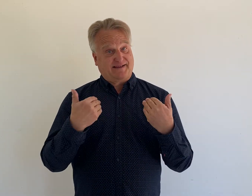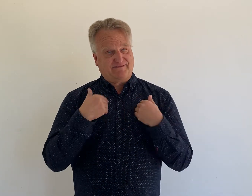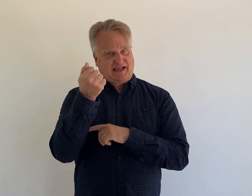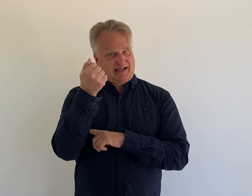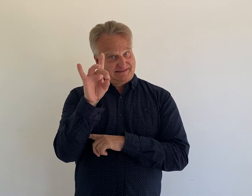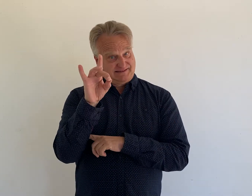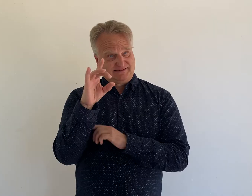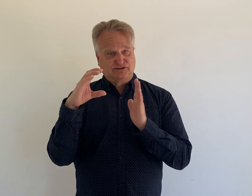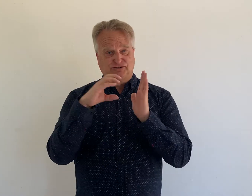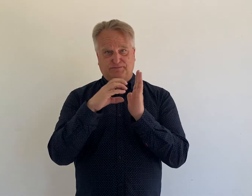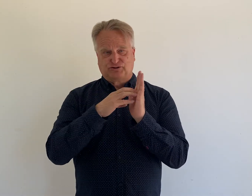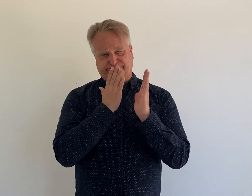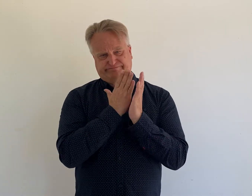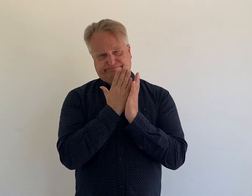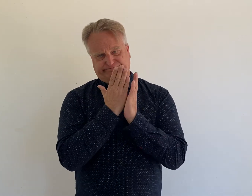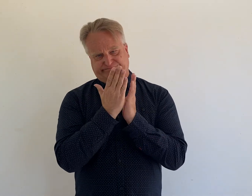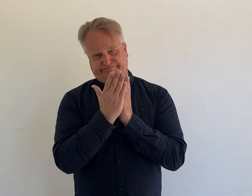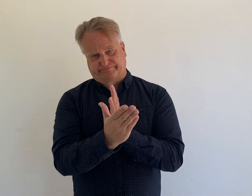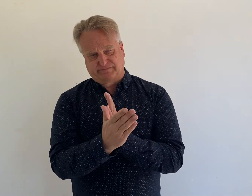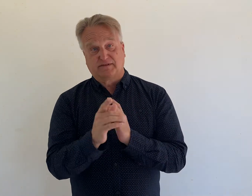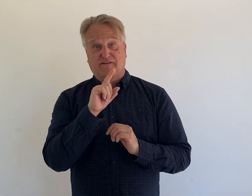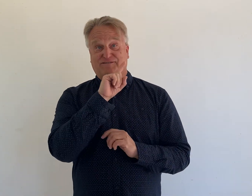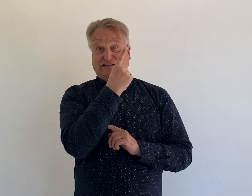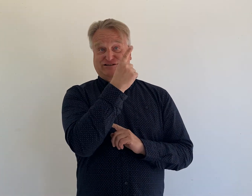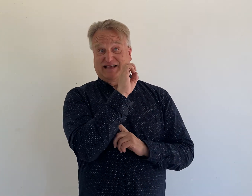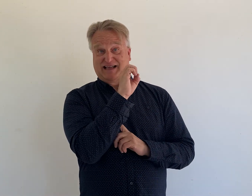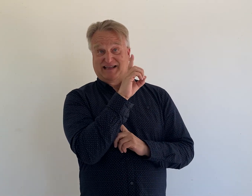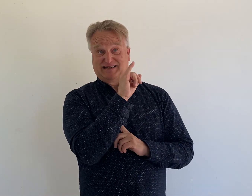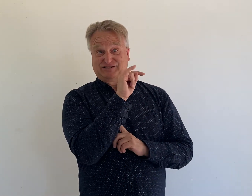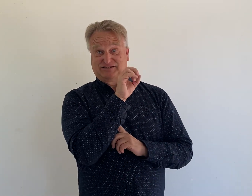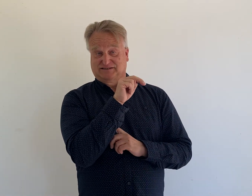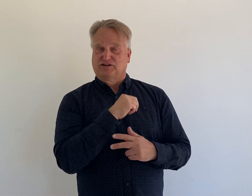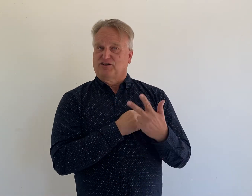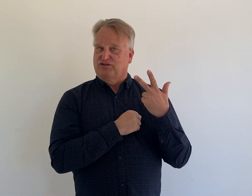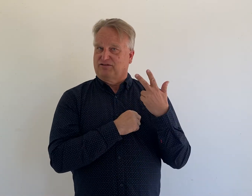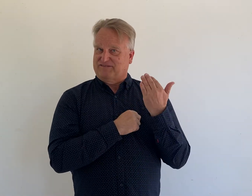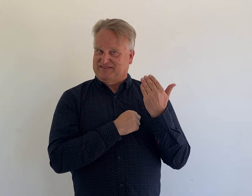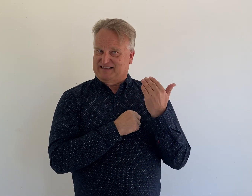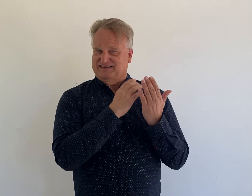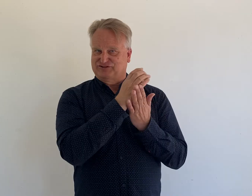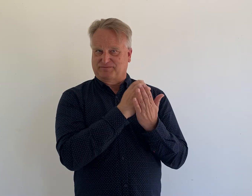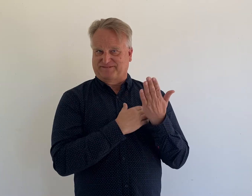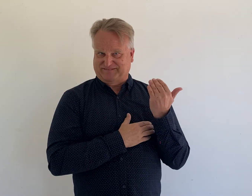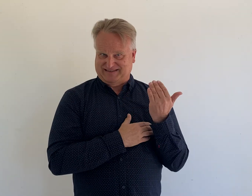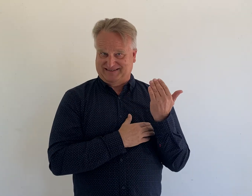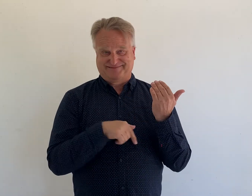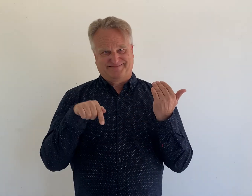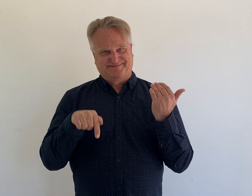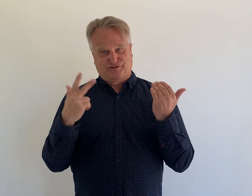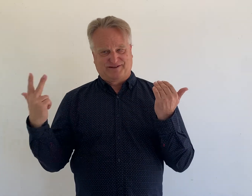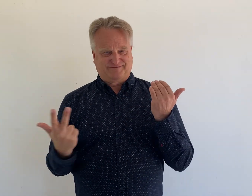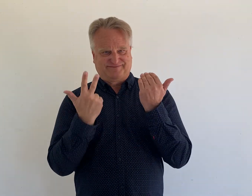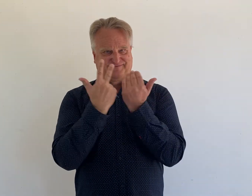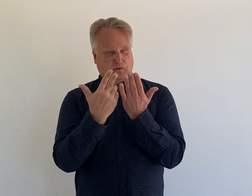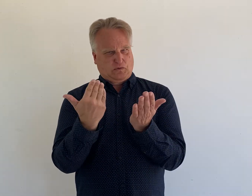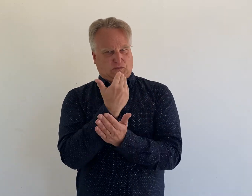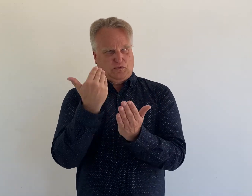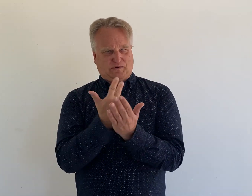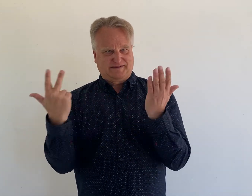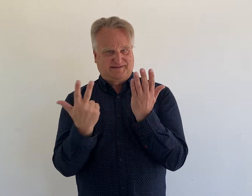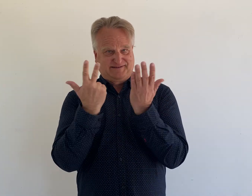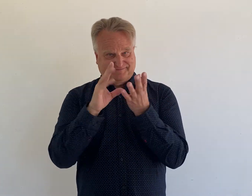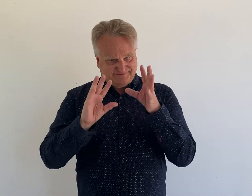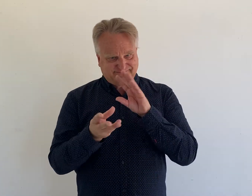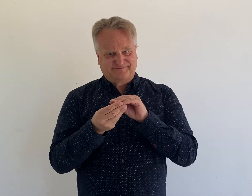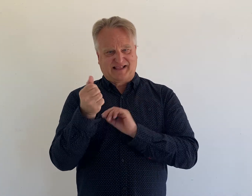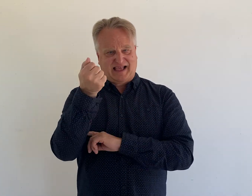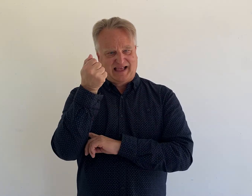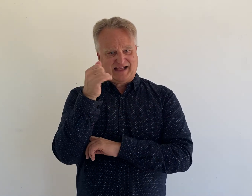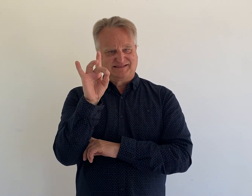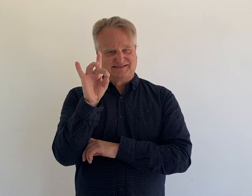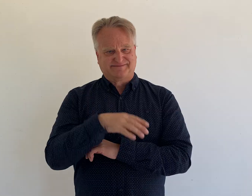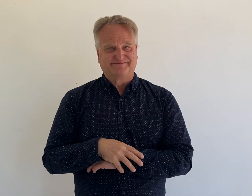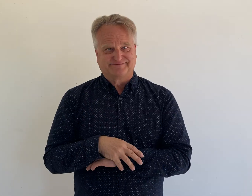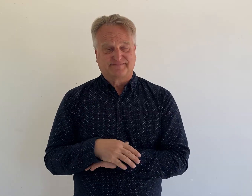There are 18 chapters contained in this edition with 3 new chapters added since the release of the 1st edition.